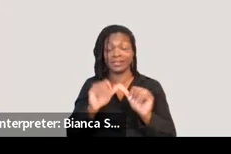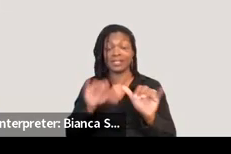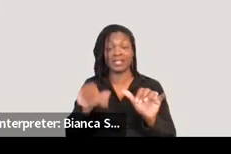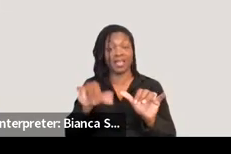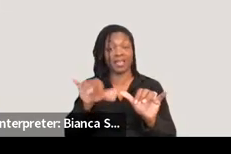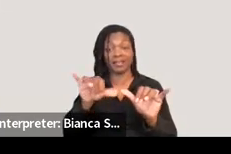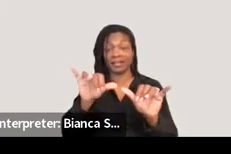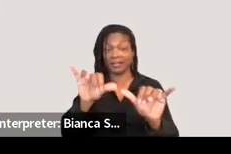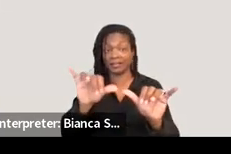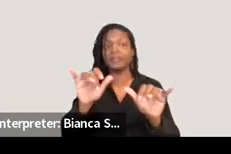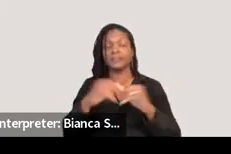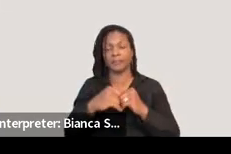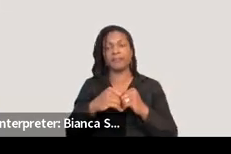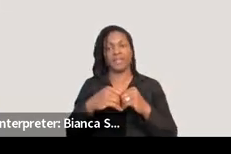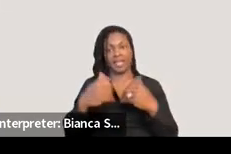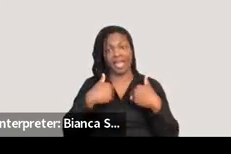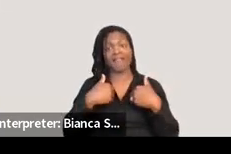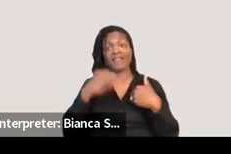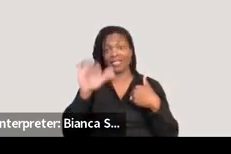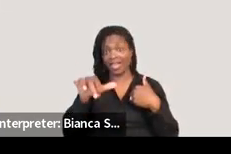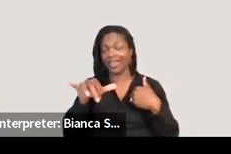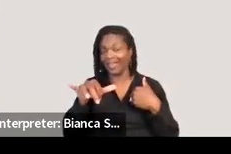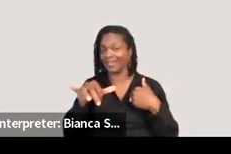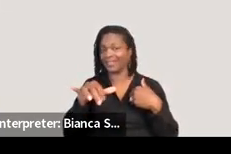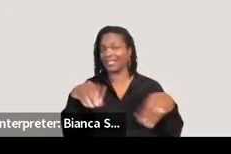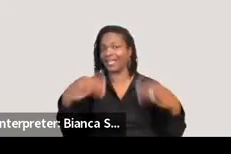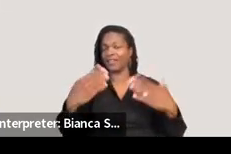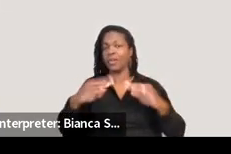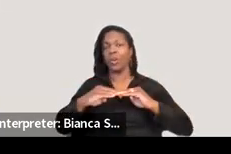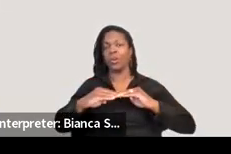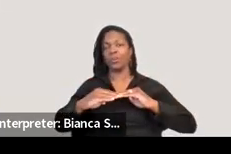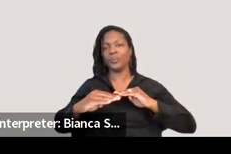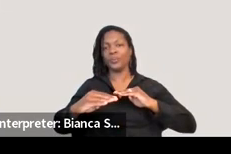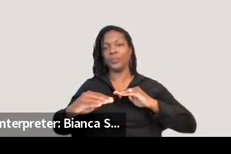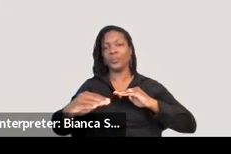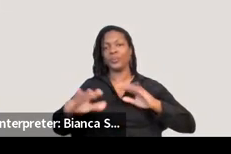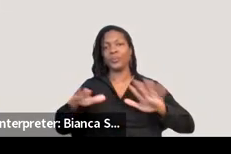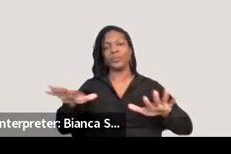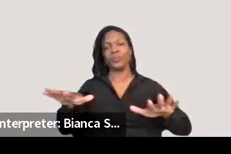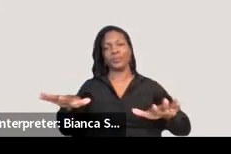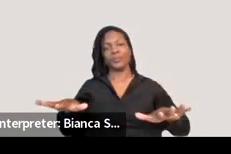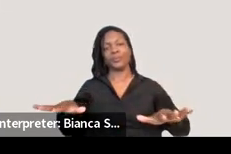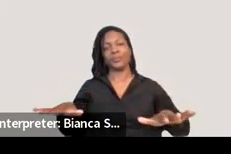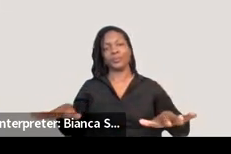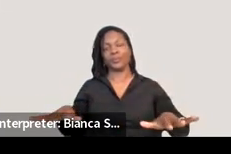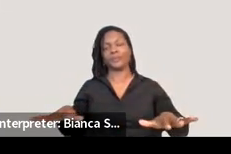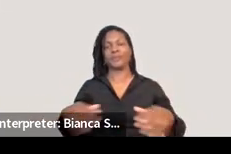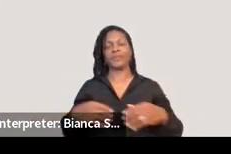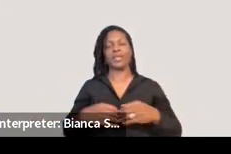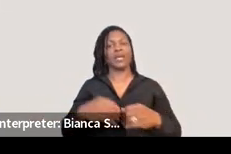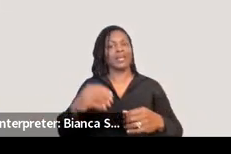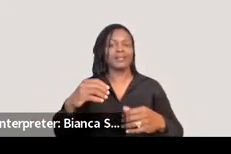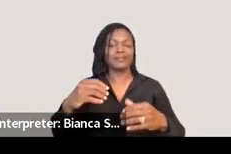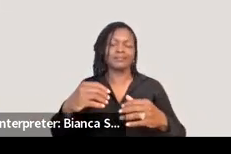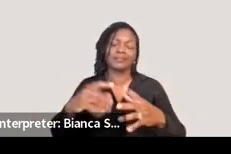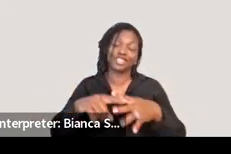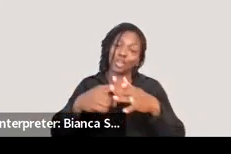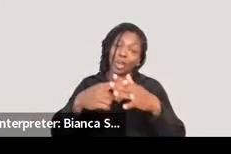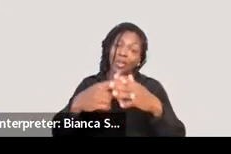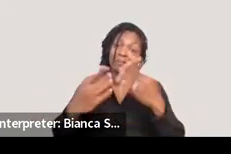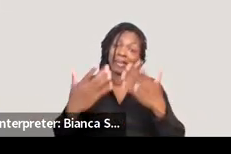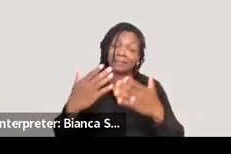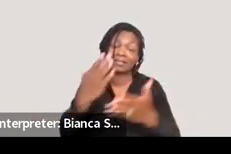Can be very stabilizing and although initially there may be some push back and increase in the challenging behavior. That's absolutely okay.